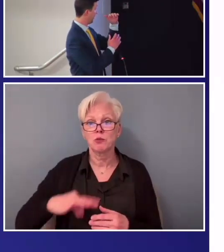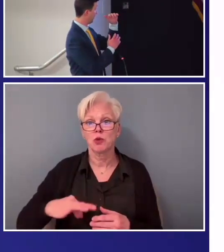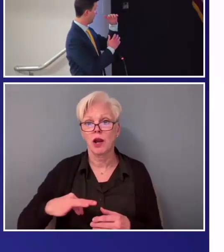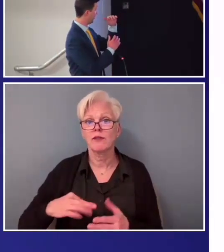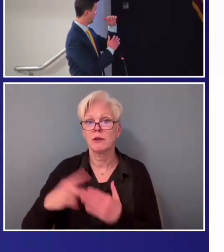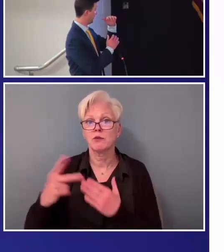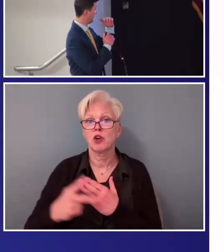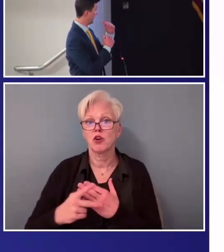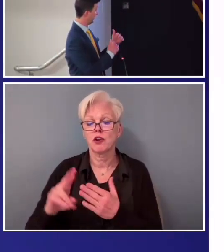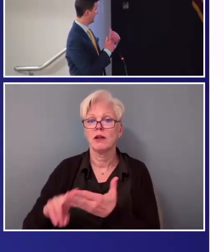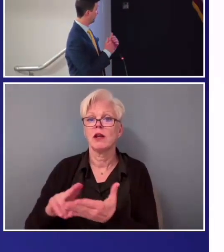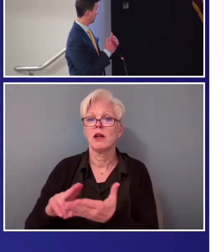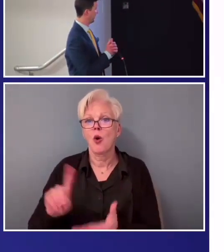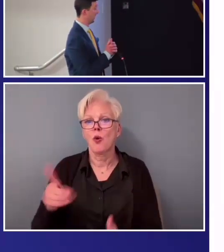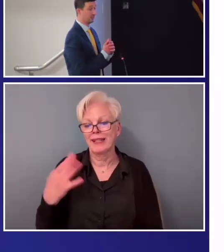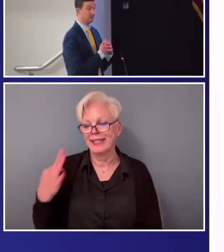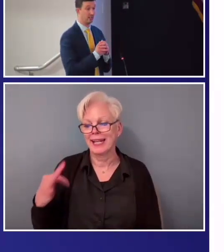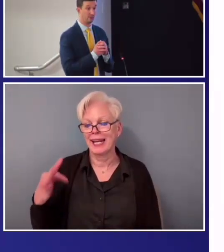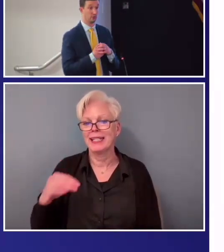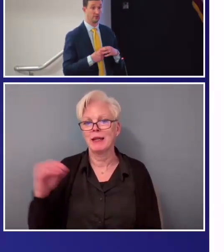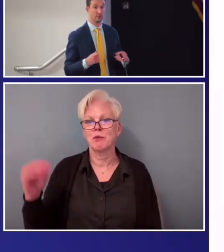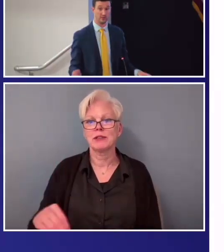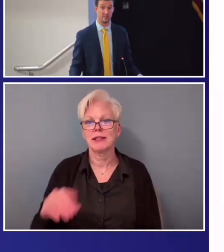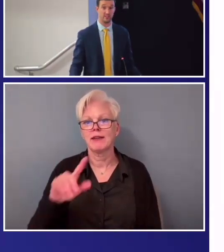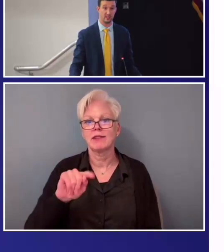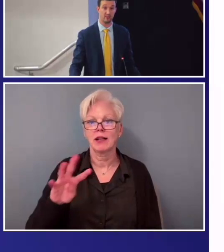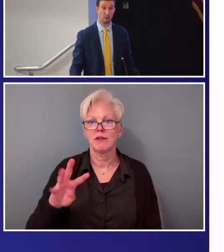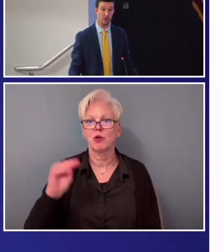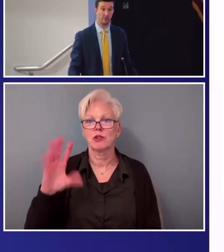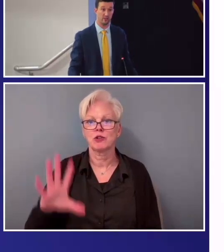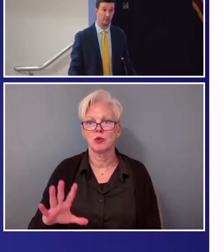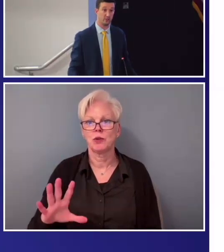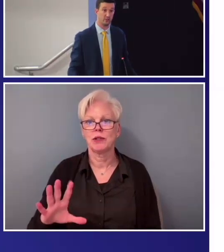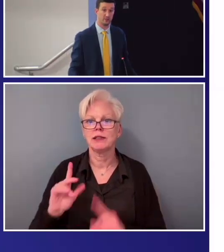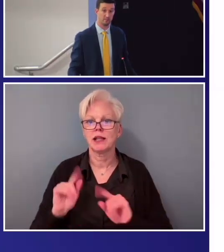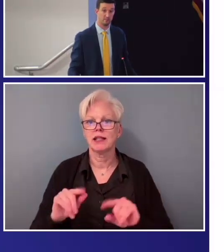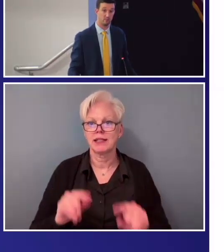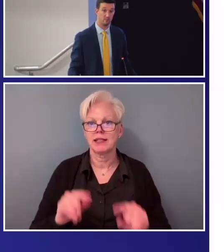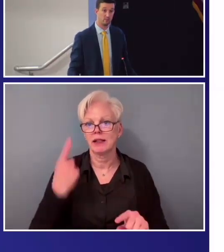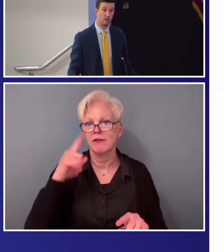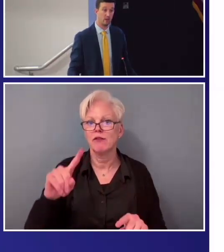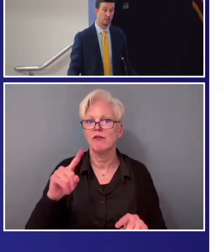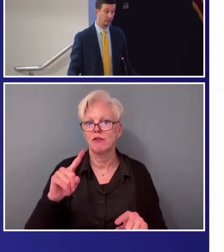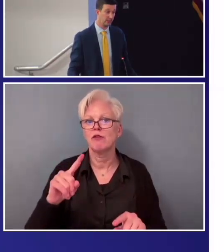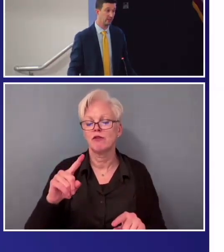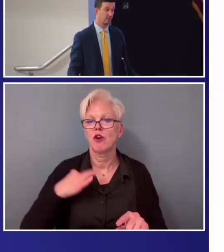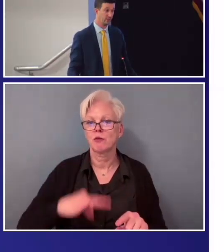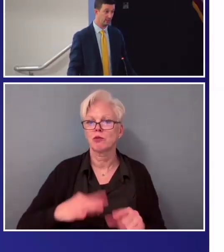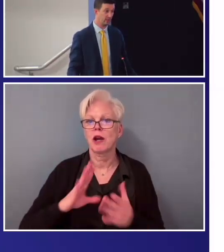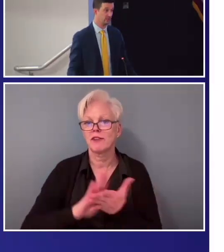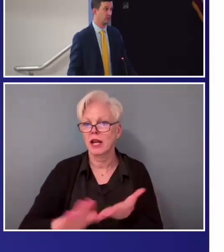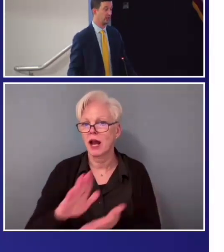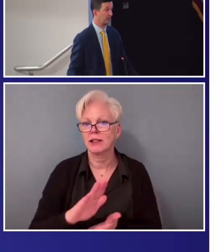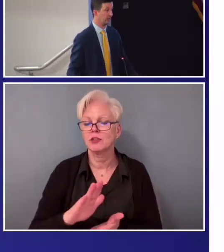enrolled just 19% of Title IV students attending for-profit colleges. So again, these -- this is shining a light